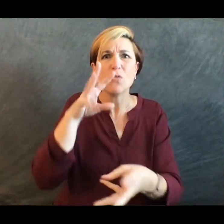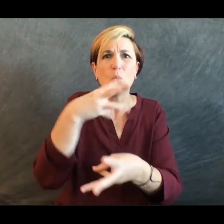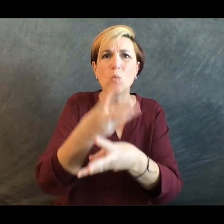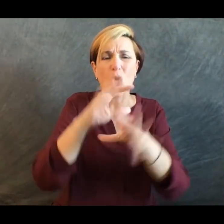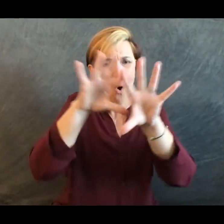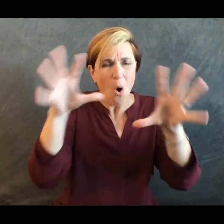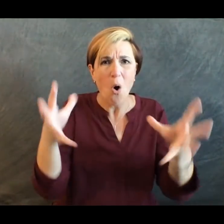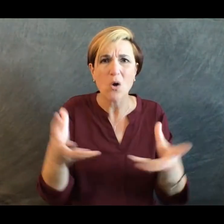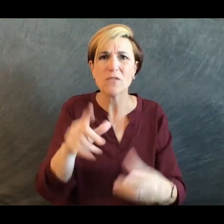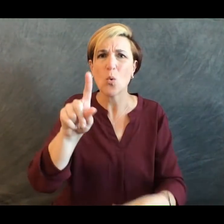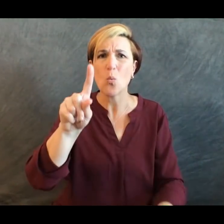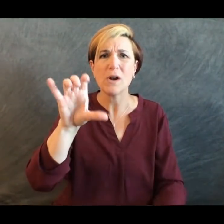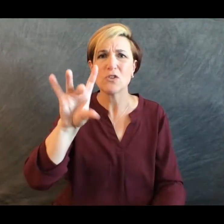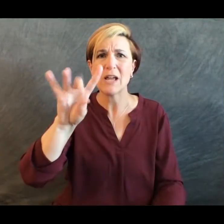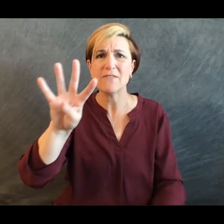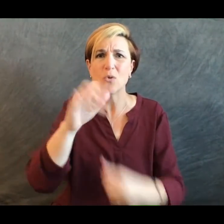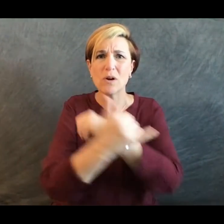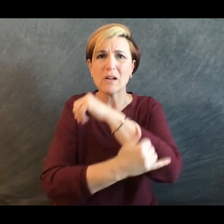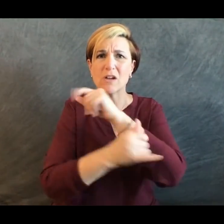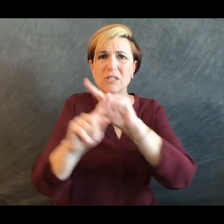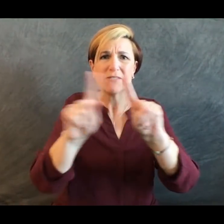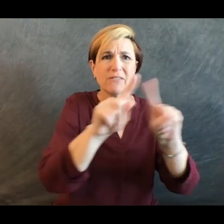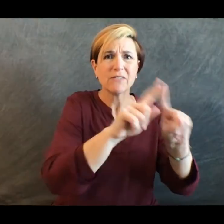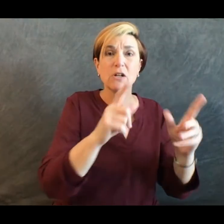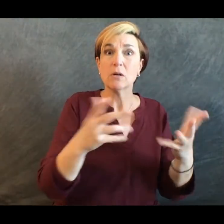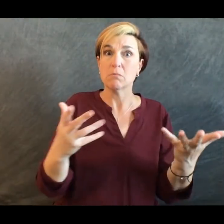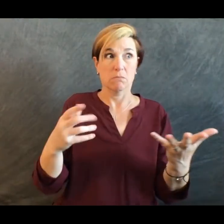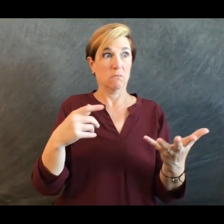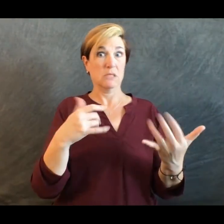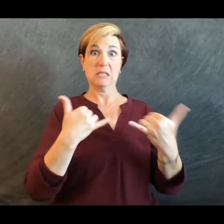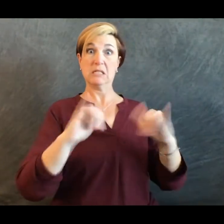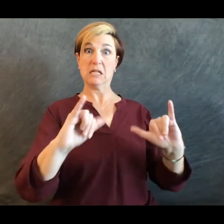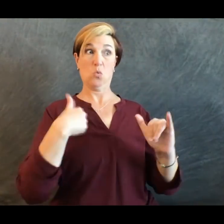the market thinks we've done well because we had the biggest stock market